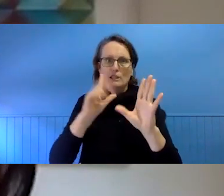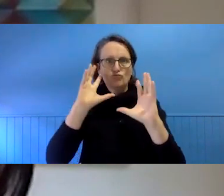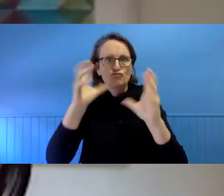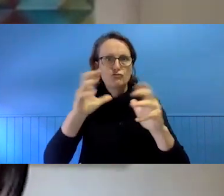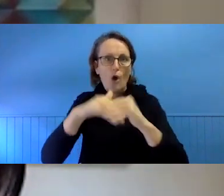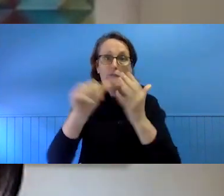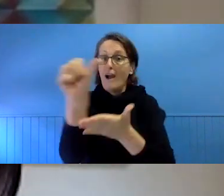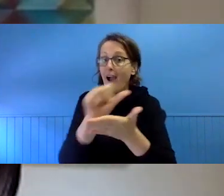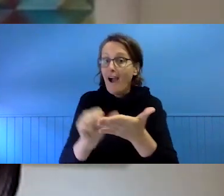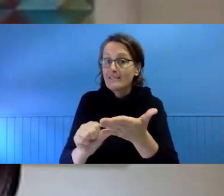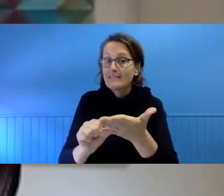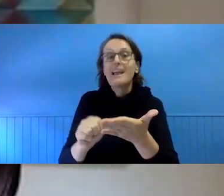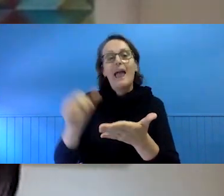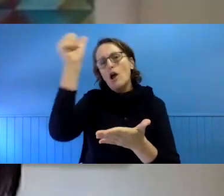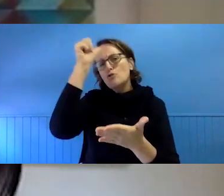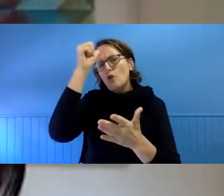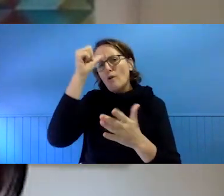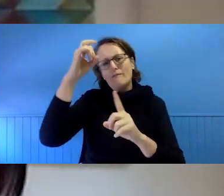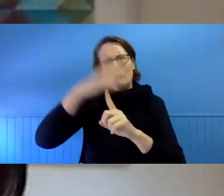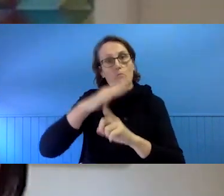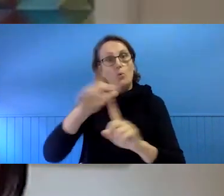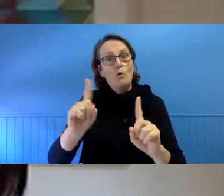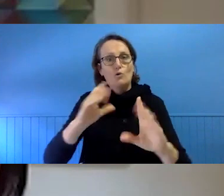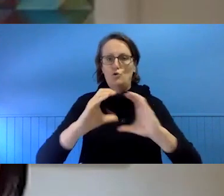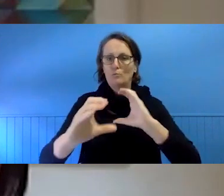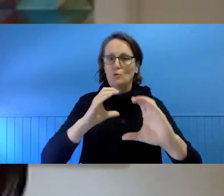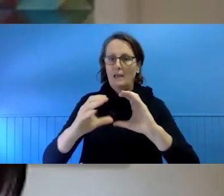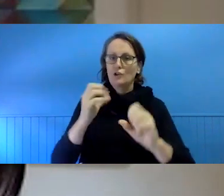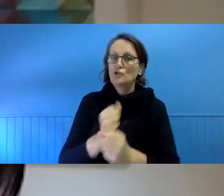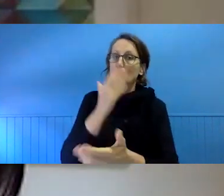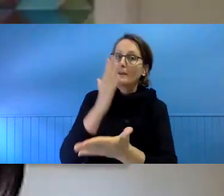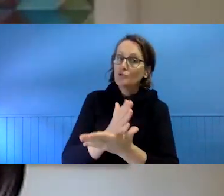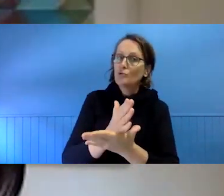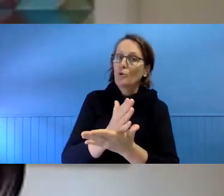the role of communications in building the strength, success, and capability of our sector.